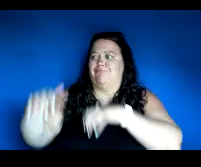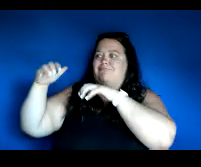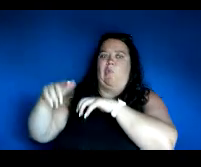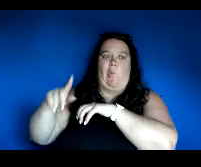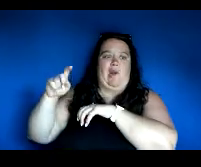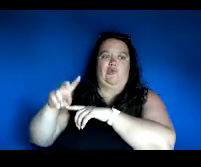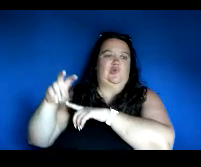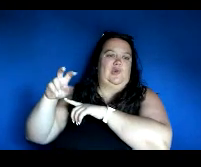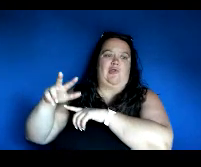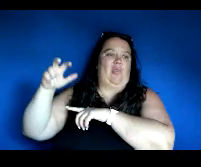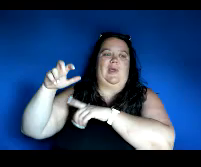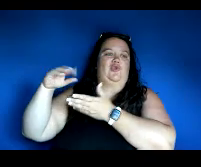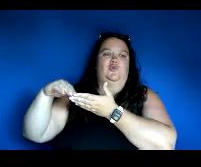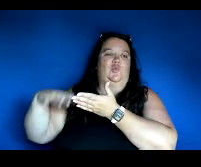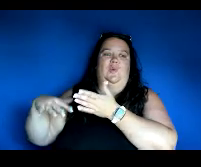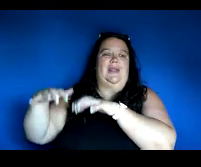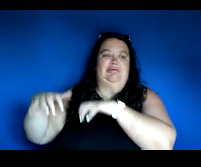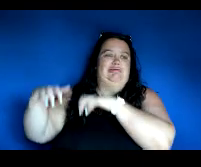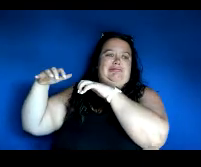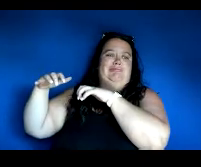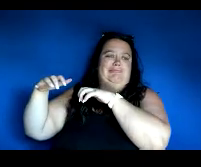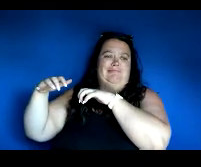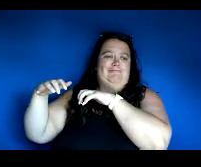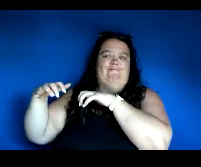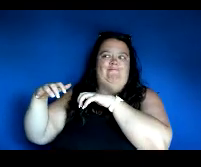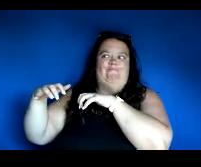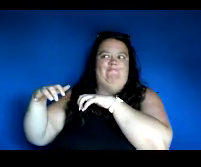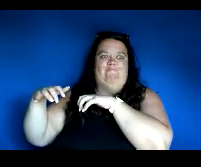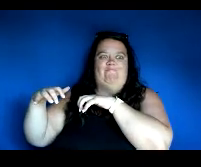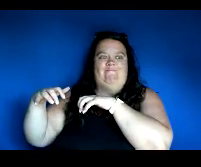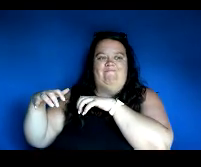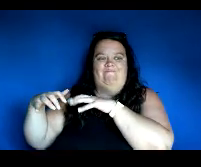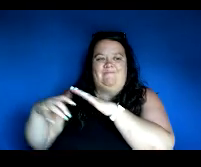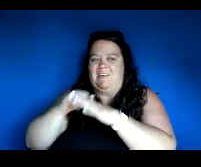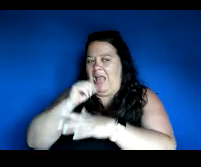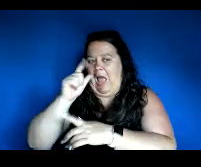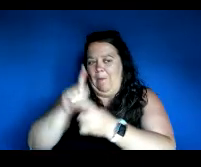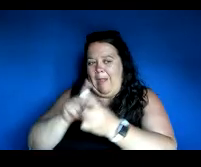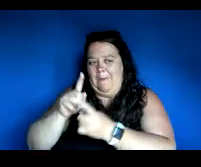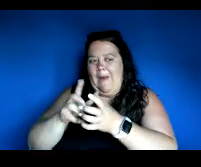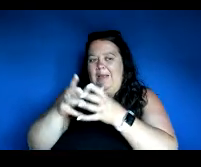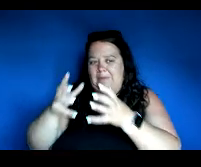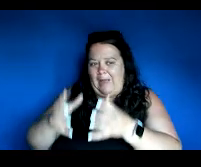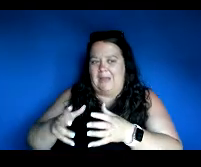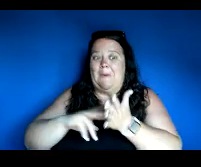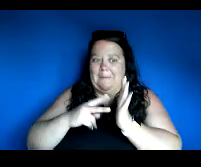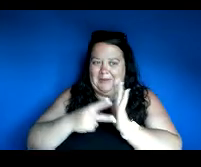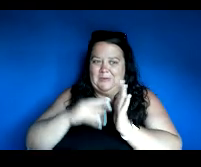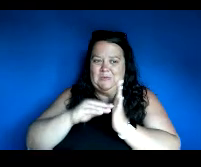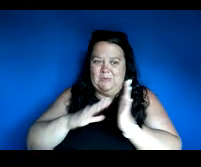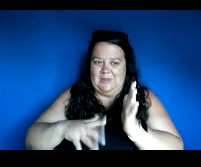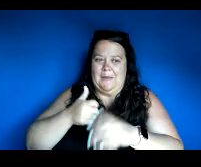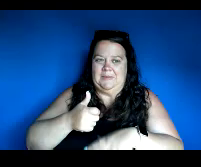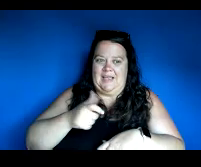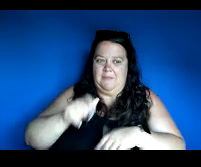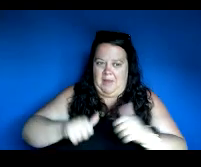300 students, there might not be that same level of individual connection with that professor. So for students that work with our office,